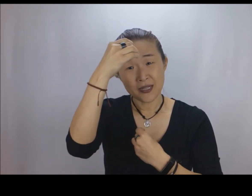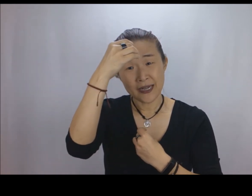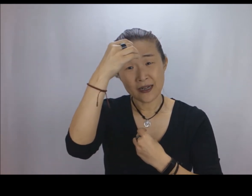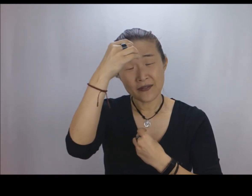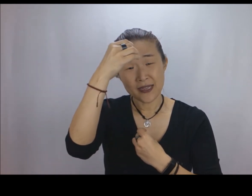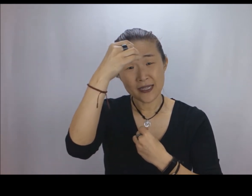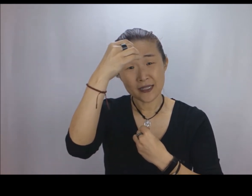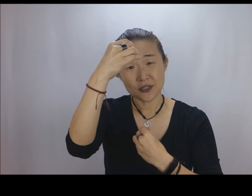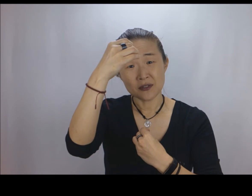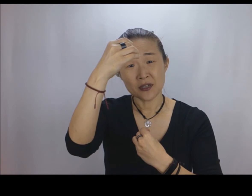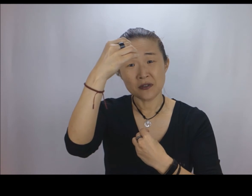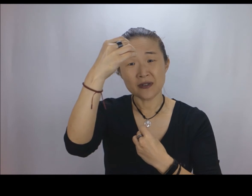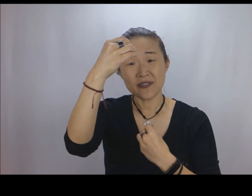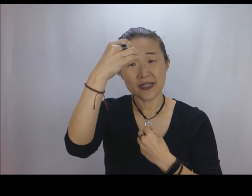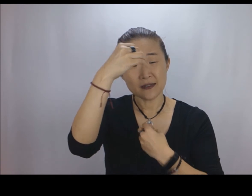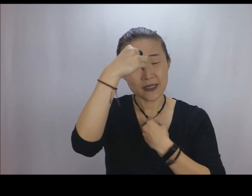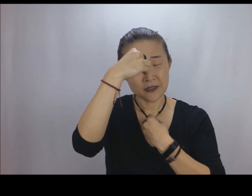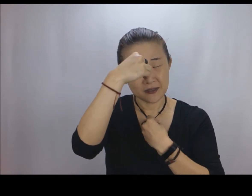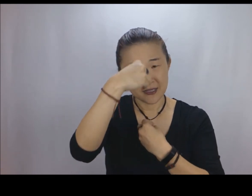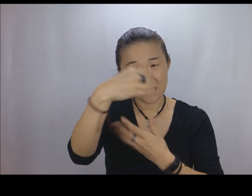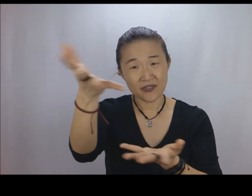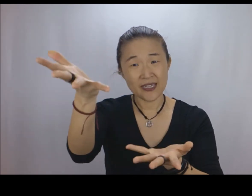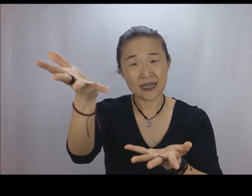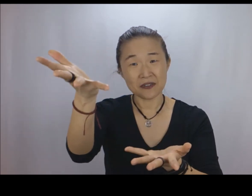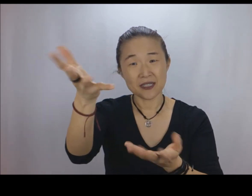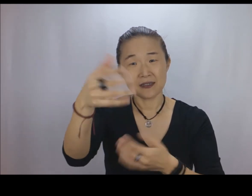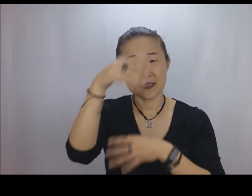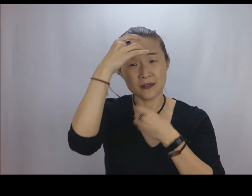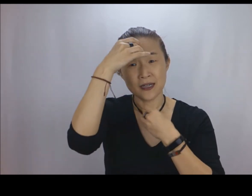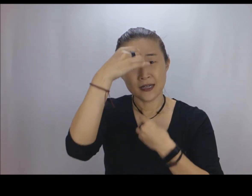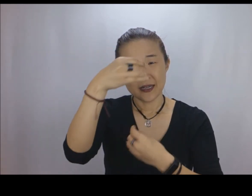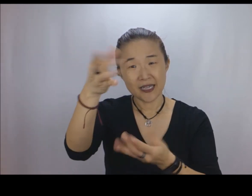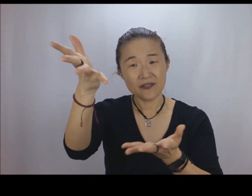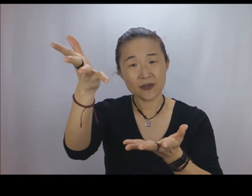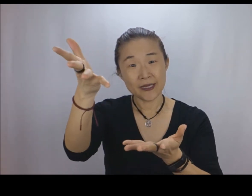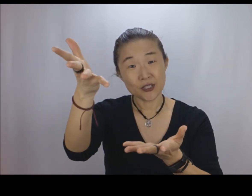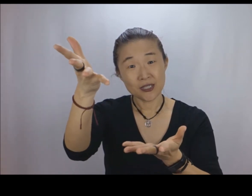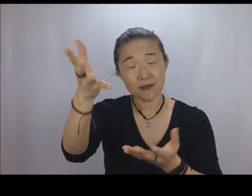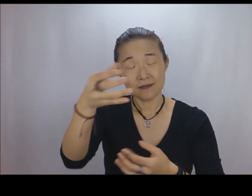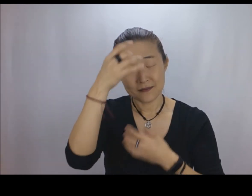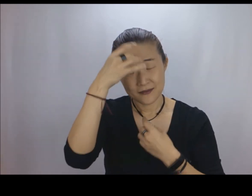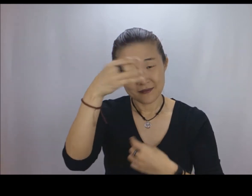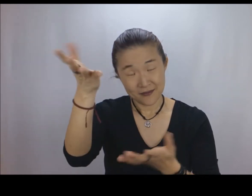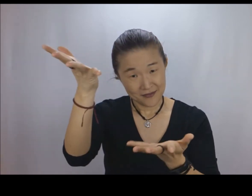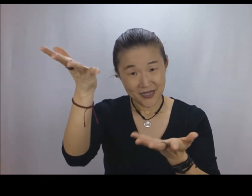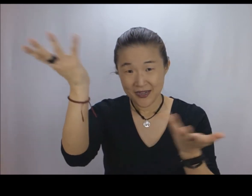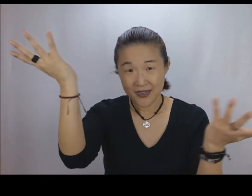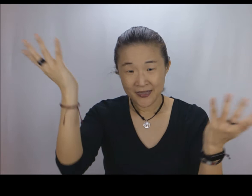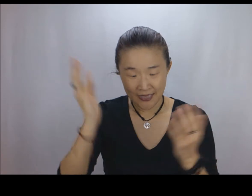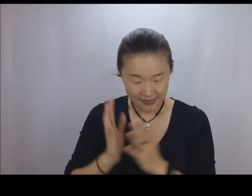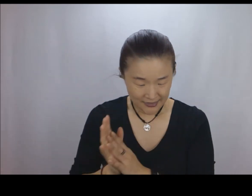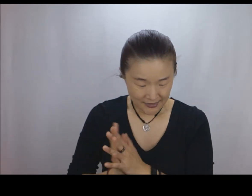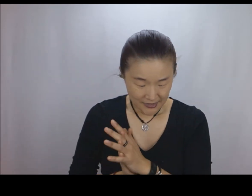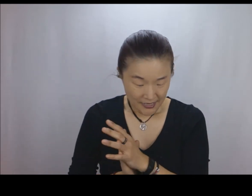It's like you're pulling out everything that you know and feel, and you're giving it out, so information, and that's it.